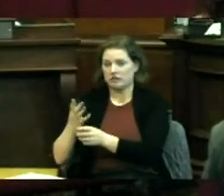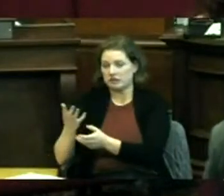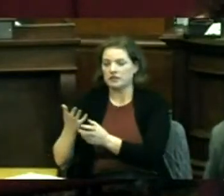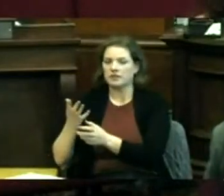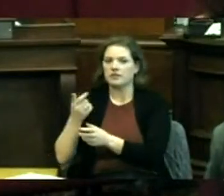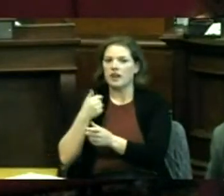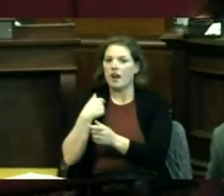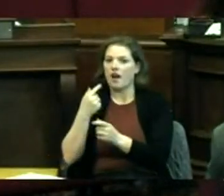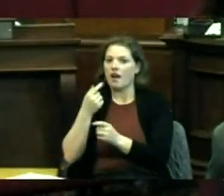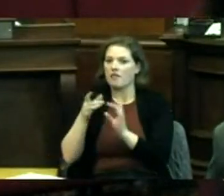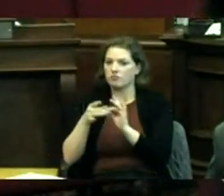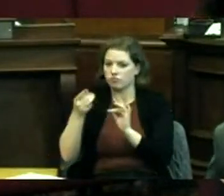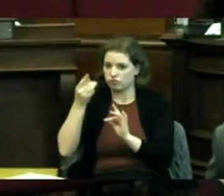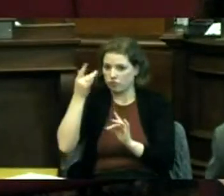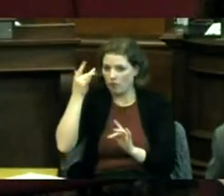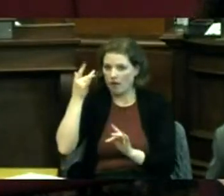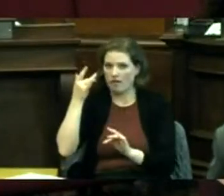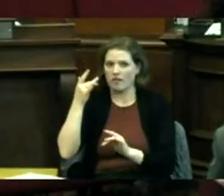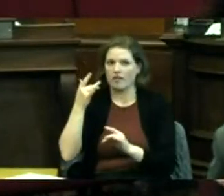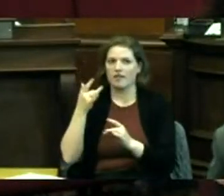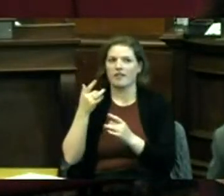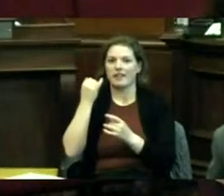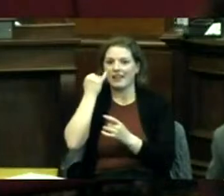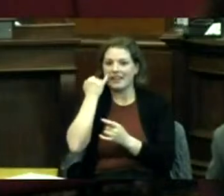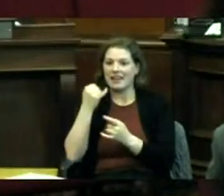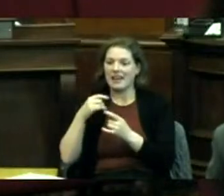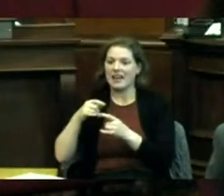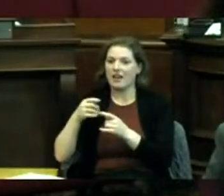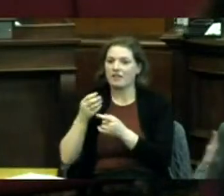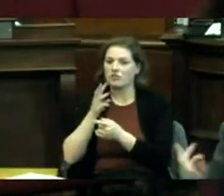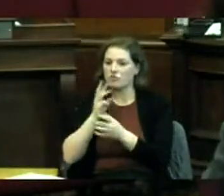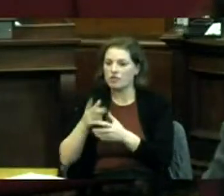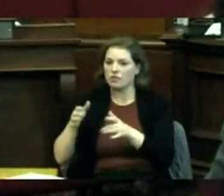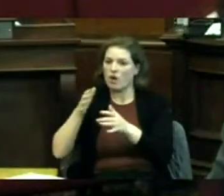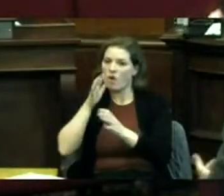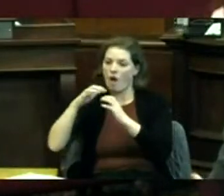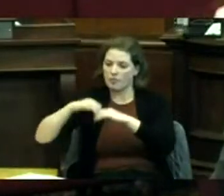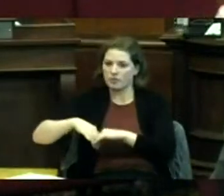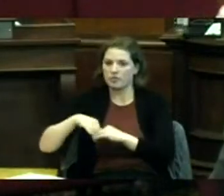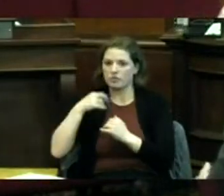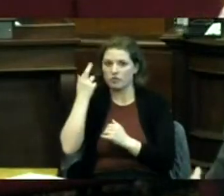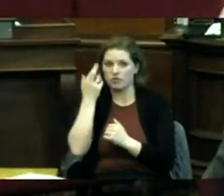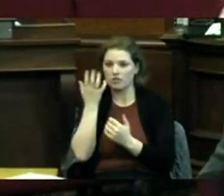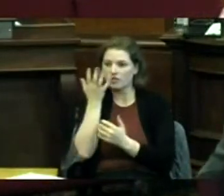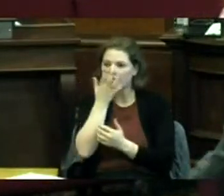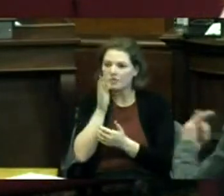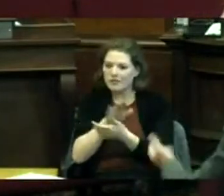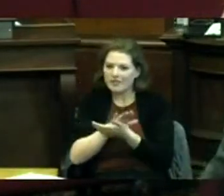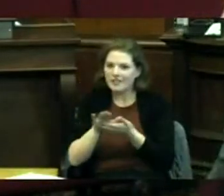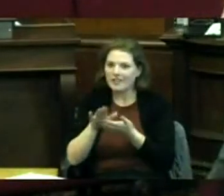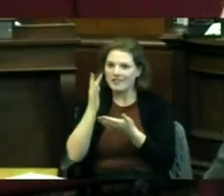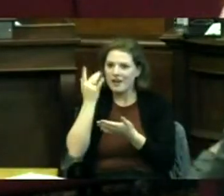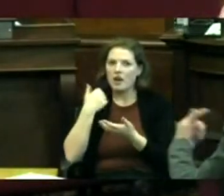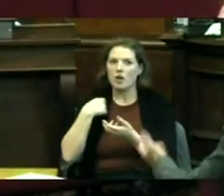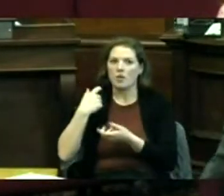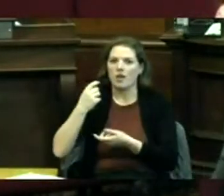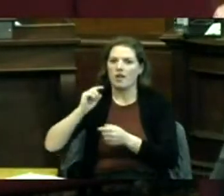reservoir off and put storage somewhere else. Okay. And I say